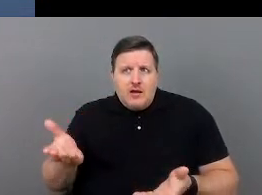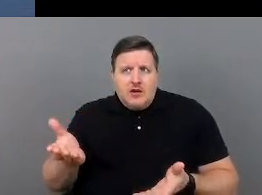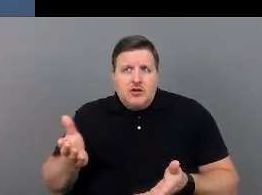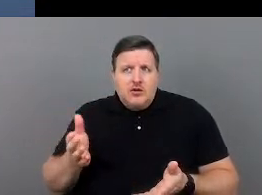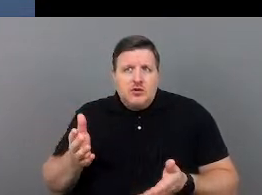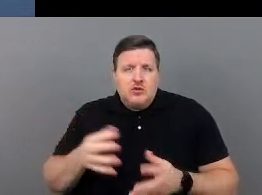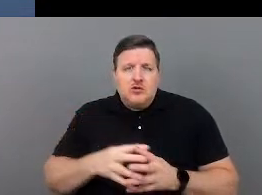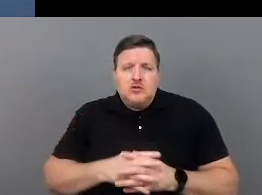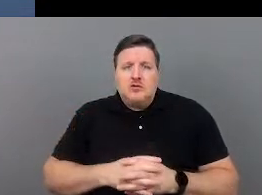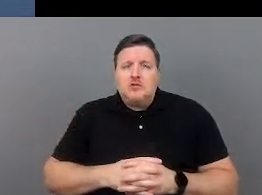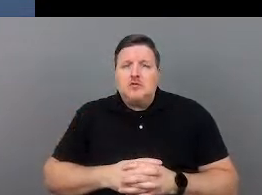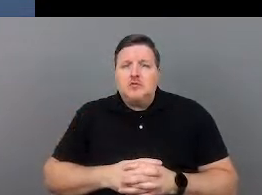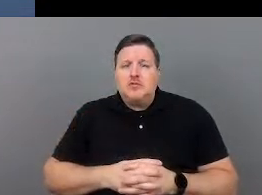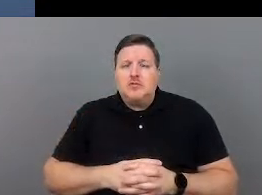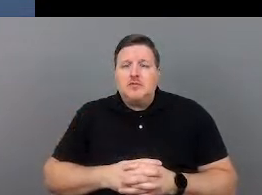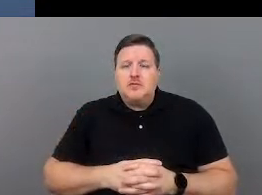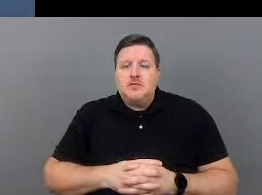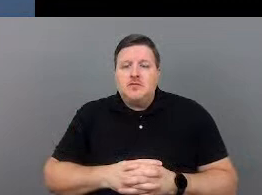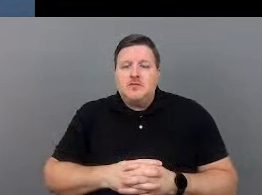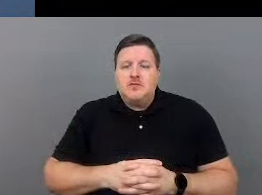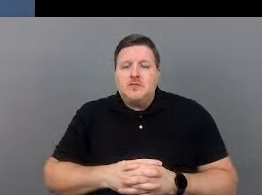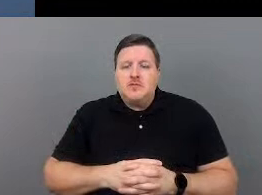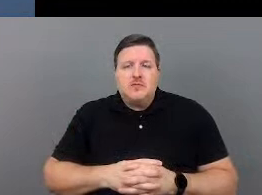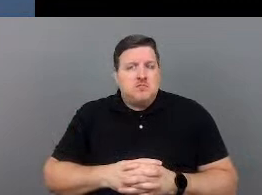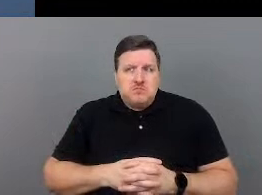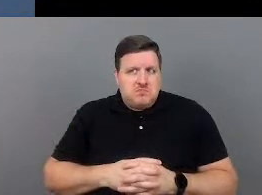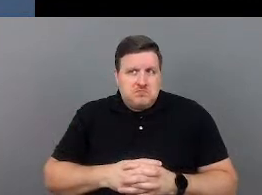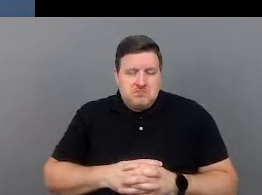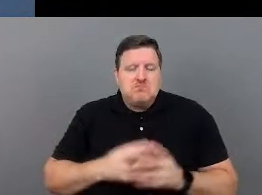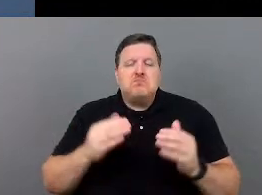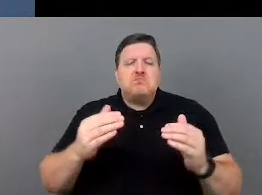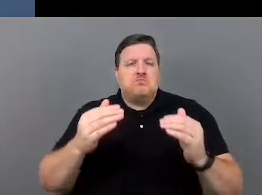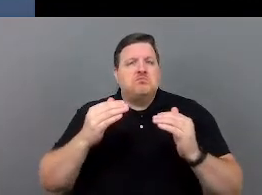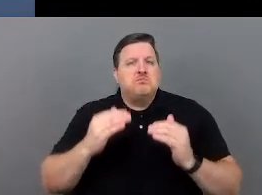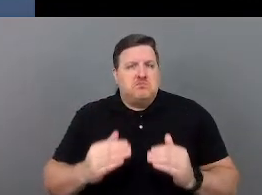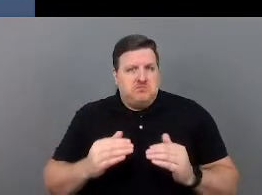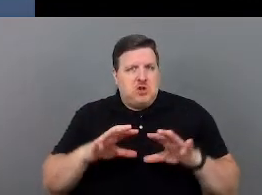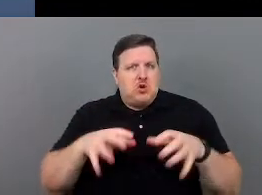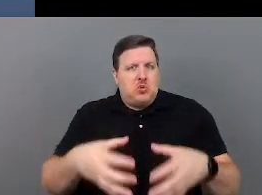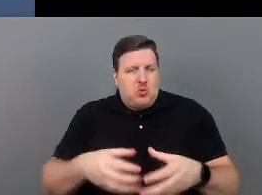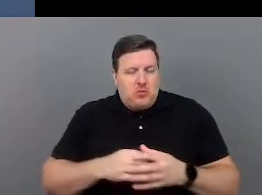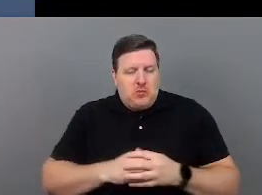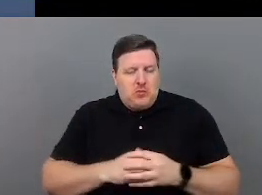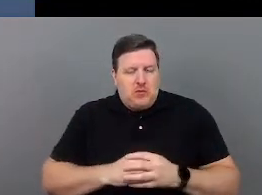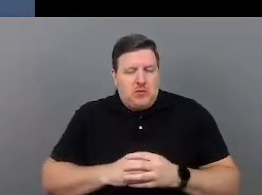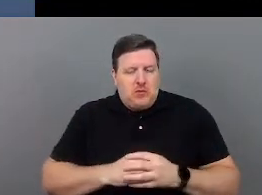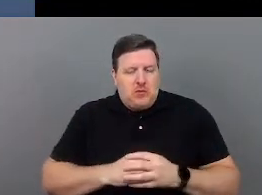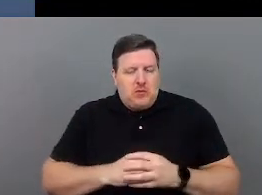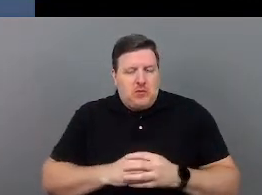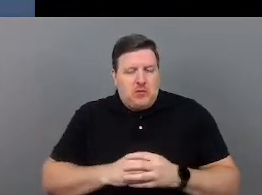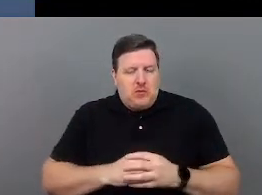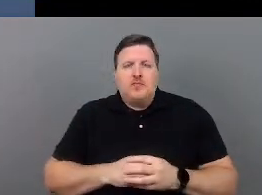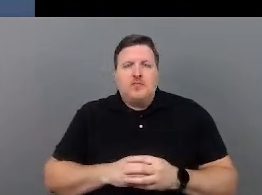NEXT GROUP OF SPEAKERS DAVID WANG, REBECCA CHANG, I'LL COME RIGHT BACK, JANICE CHARLES AND ANTHONY -- ≫ THIS IS ASHLEY. CAN YOU HEAR ME?